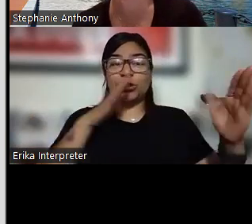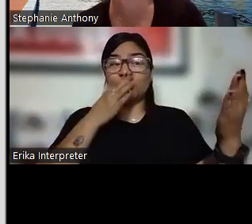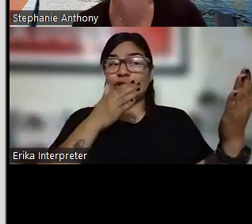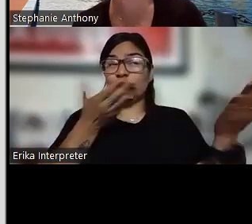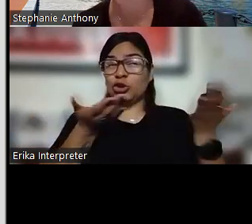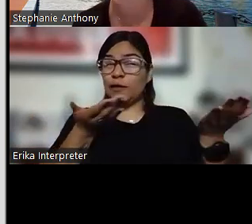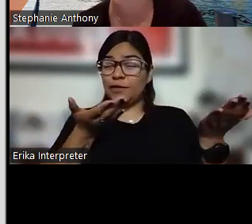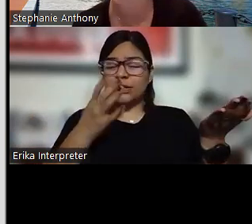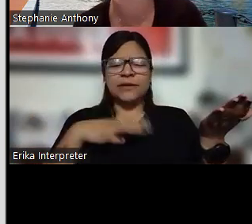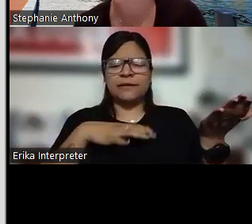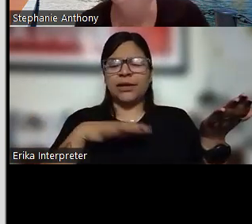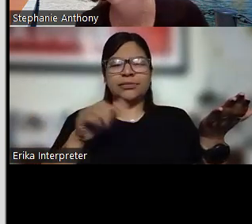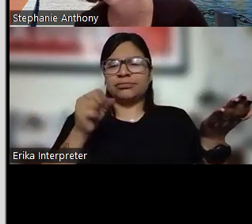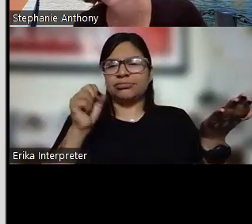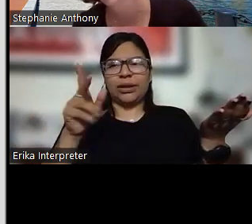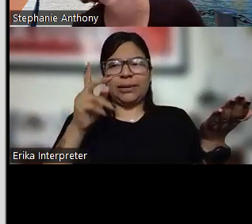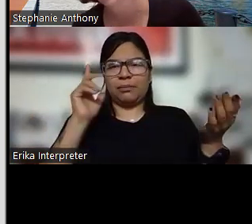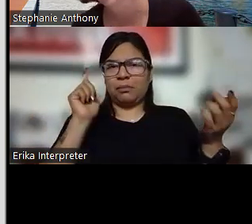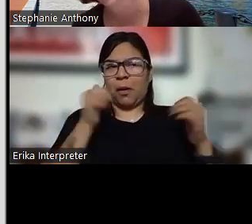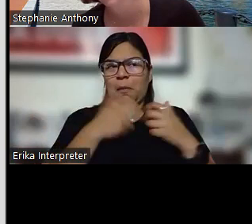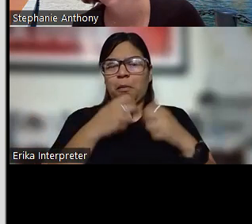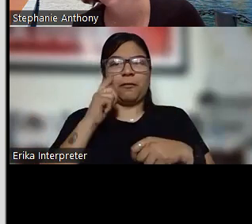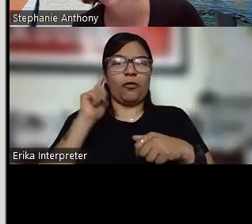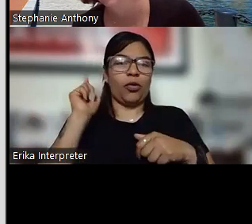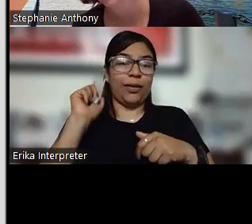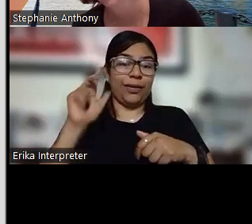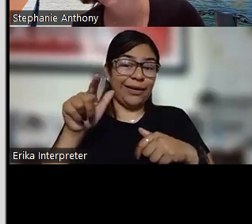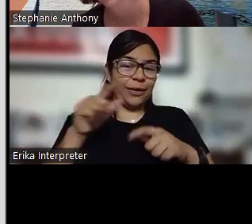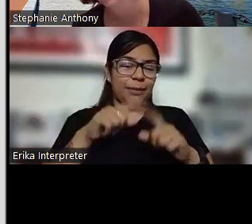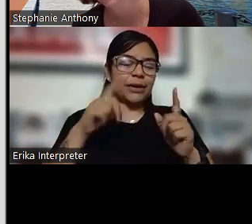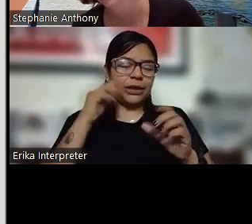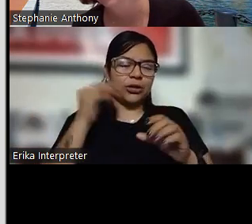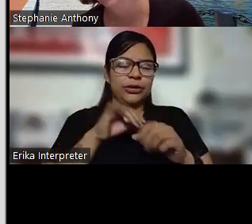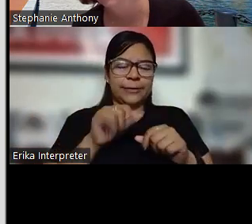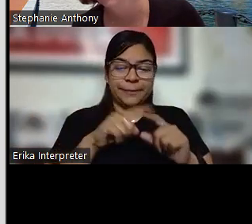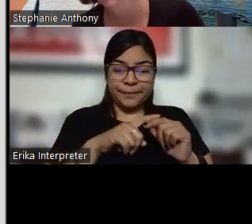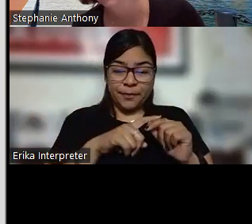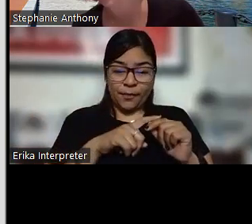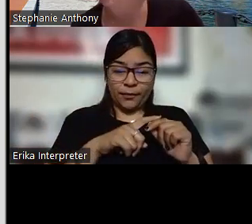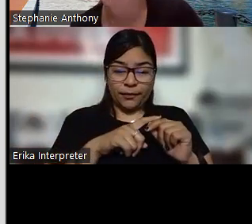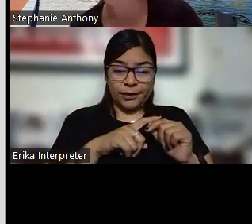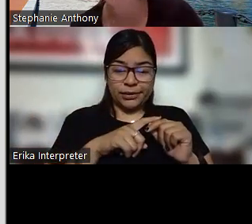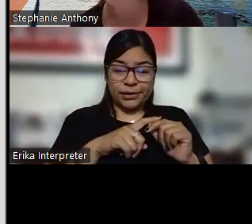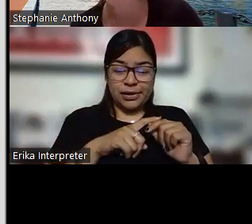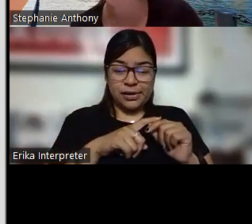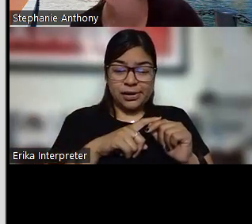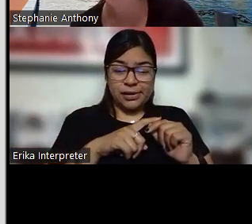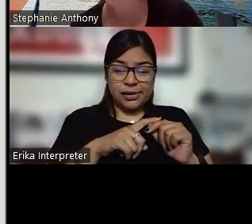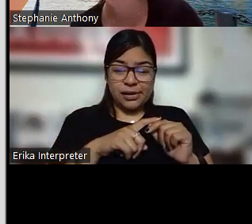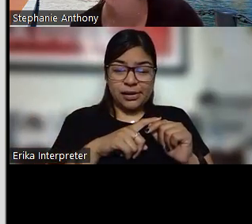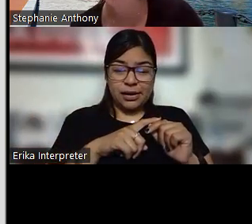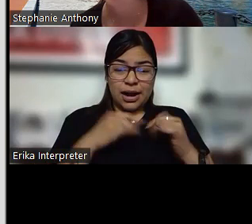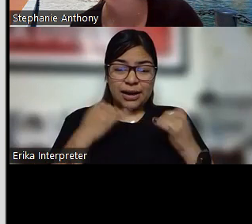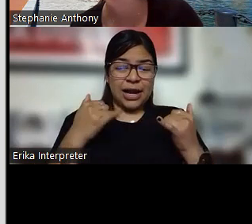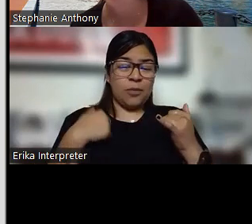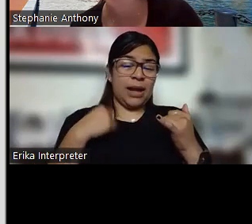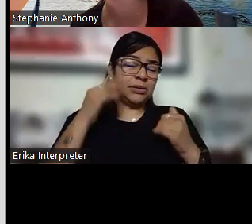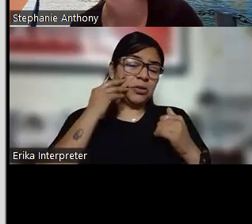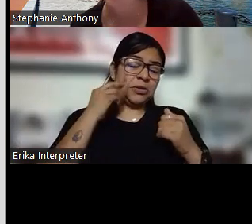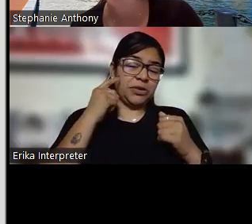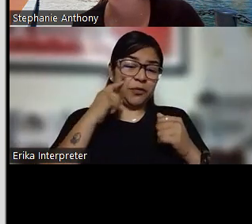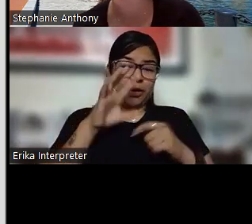been in Social Services for 50 years I would say that probably no social service provider